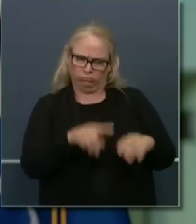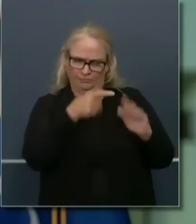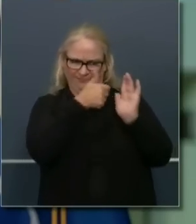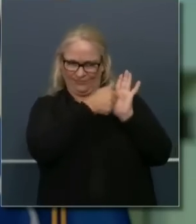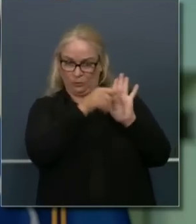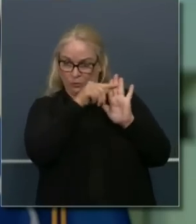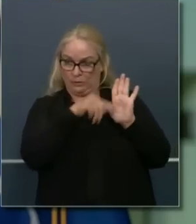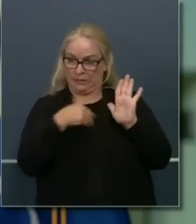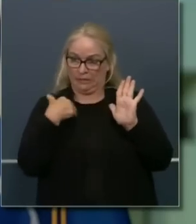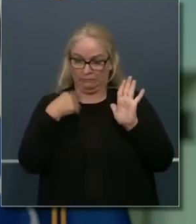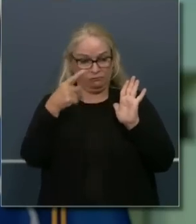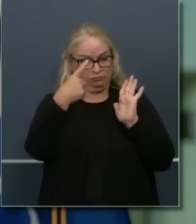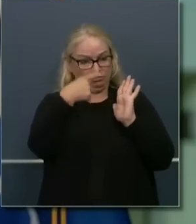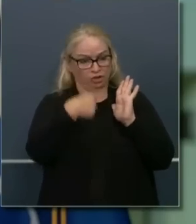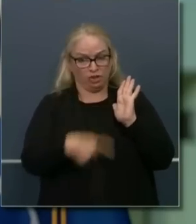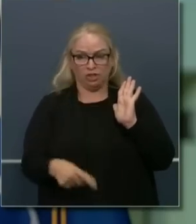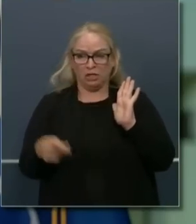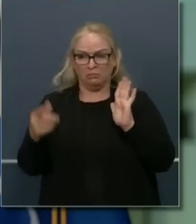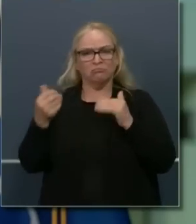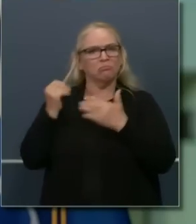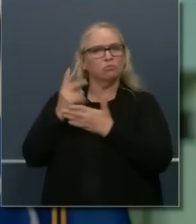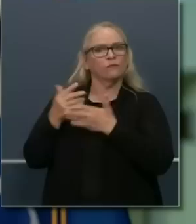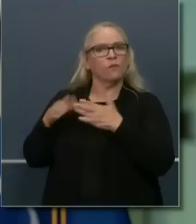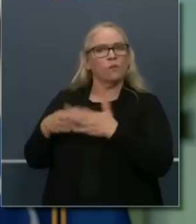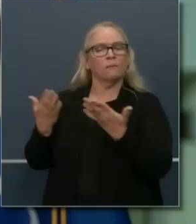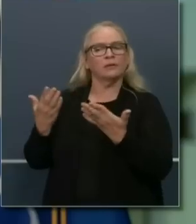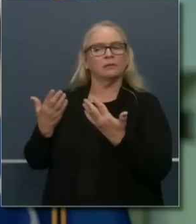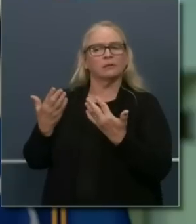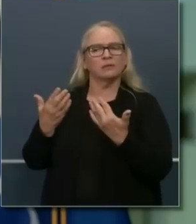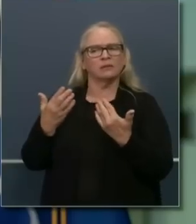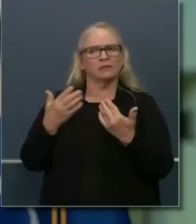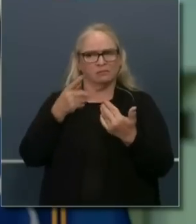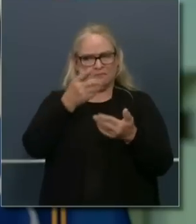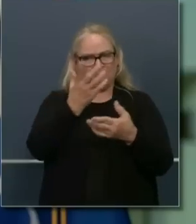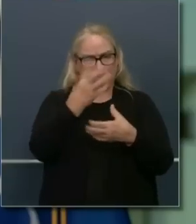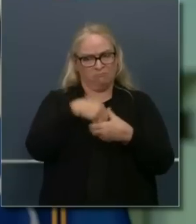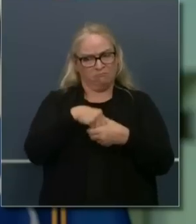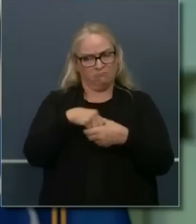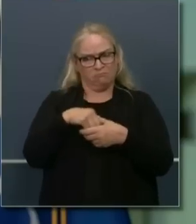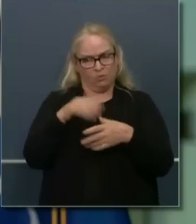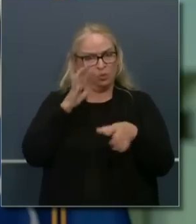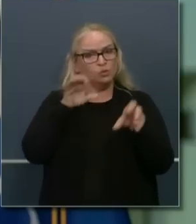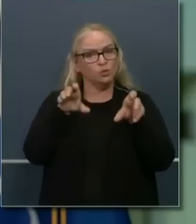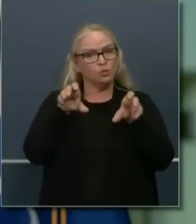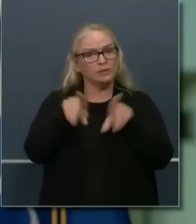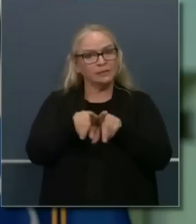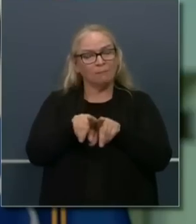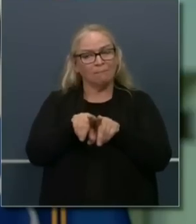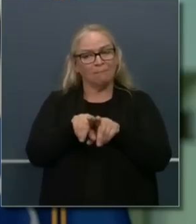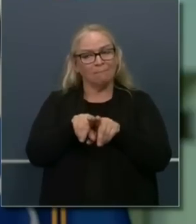NUMBERS GO BACK DOWN AND FACEBOOK SITUATION AND SIMILAR SITUATION WHERE COUNTIES WANT